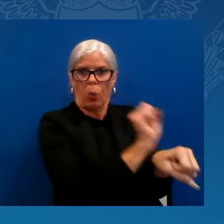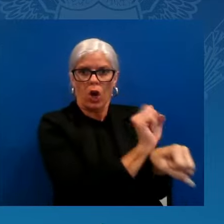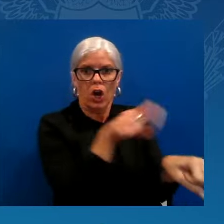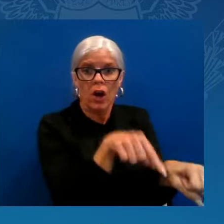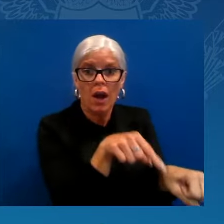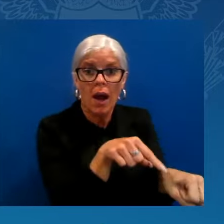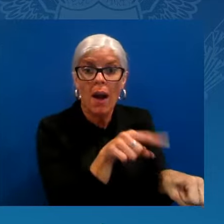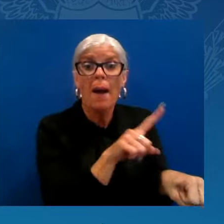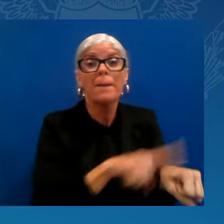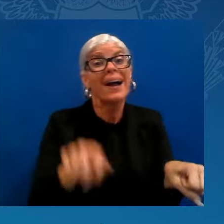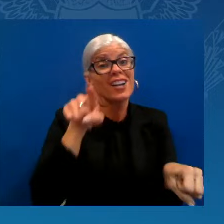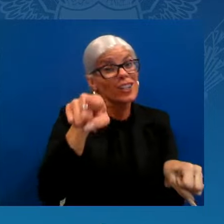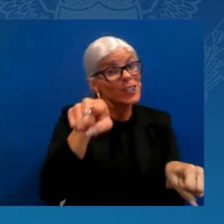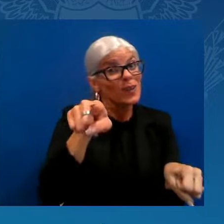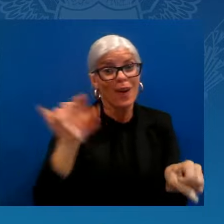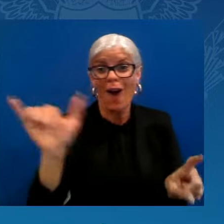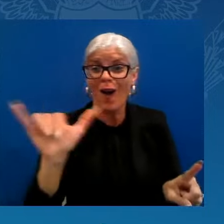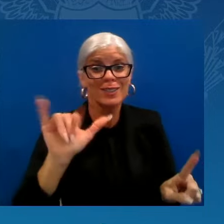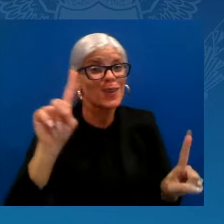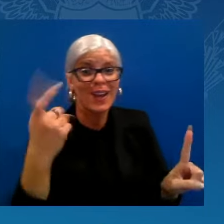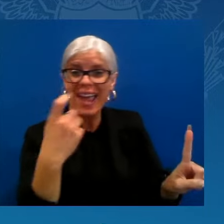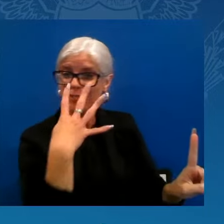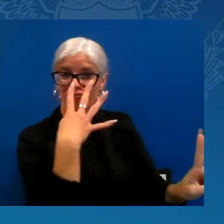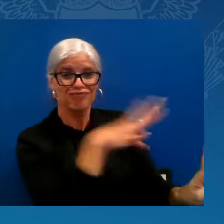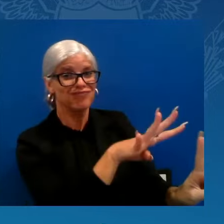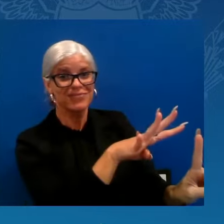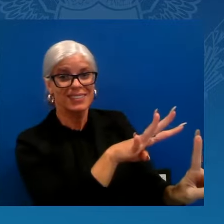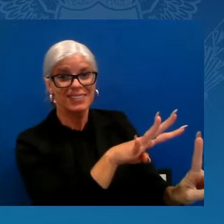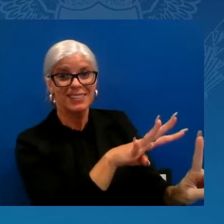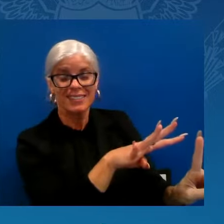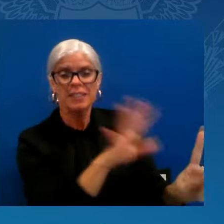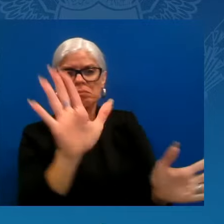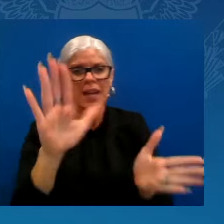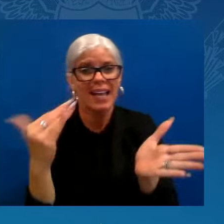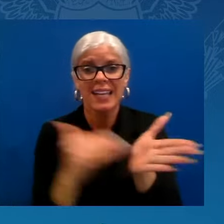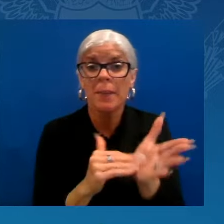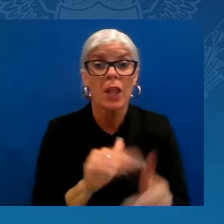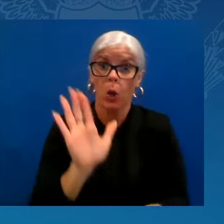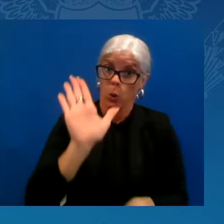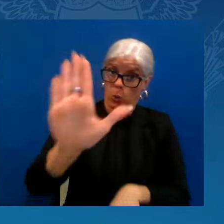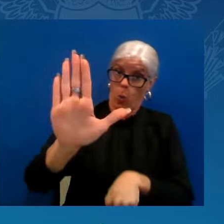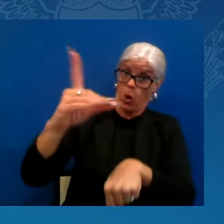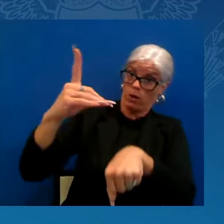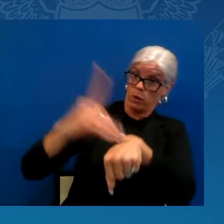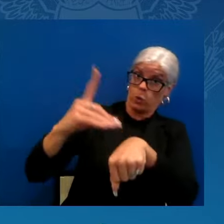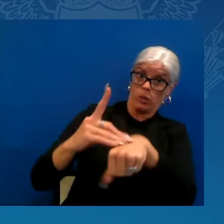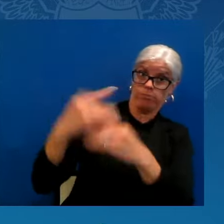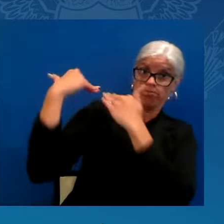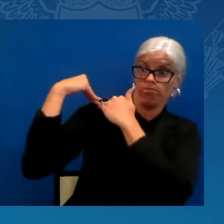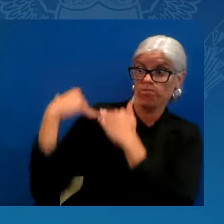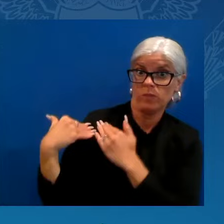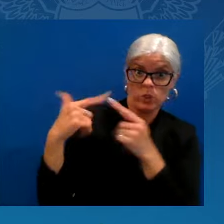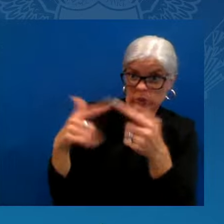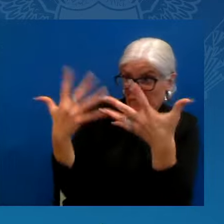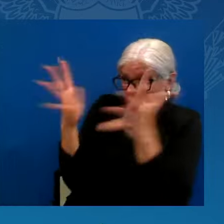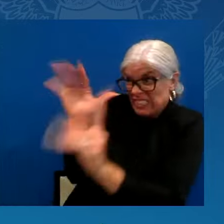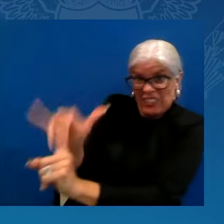"It is not your duty to finish the work, but neither are we at liberty to neglect it."